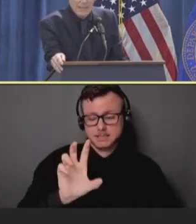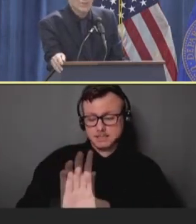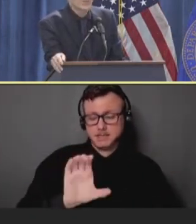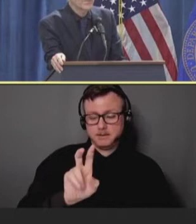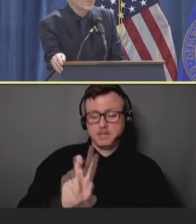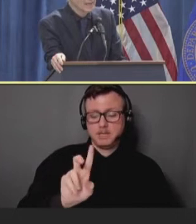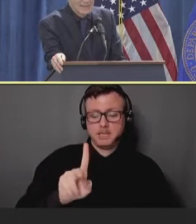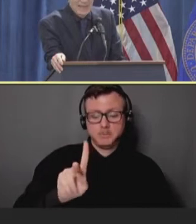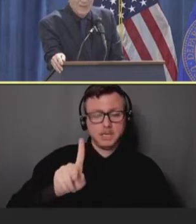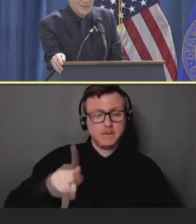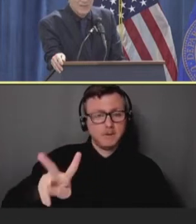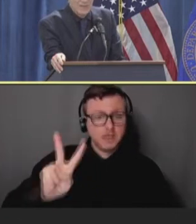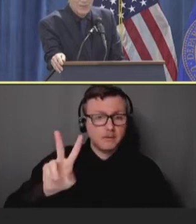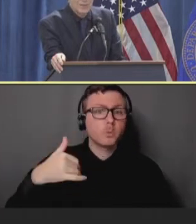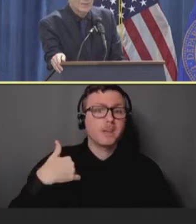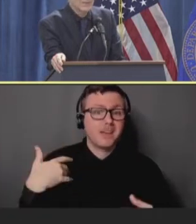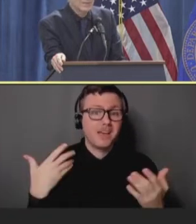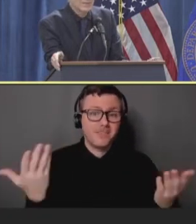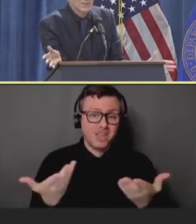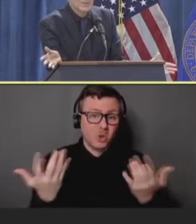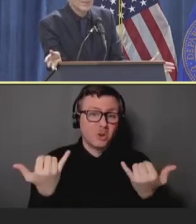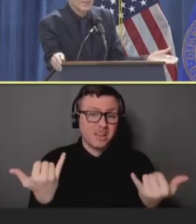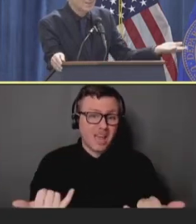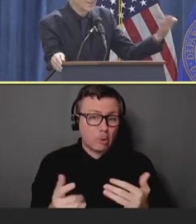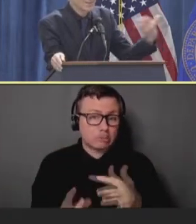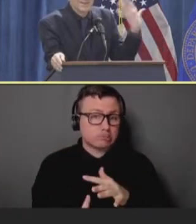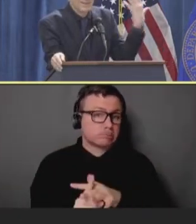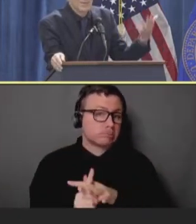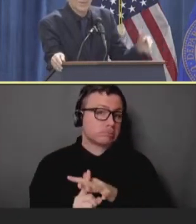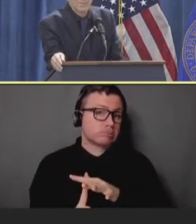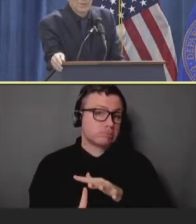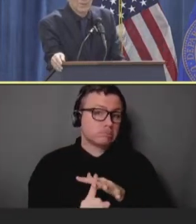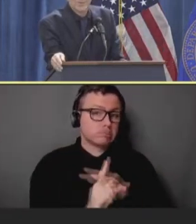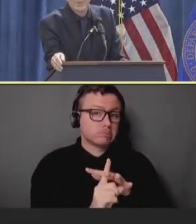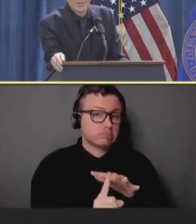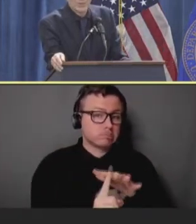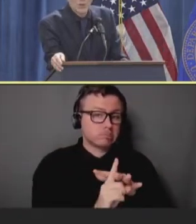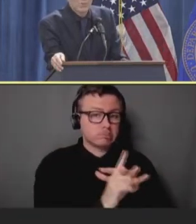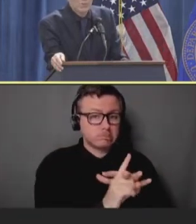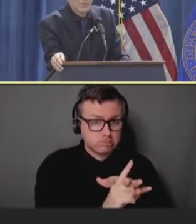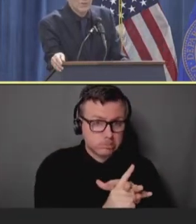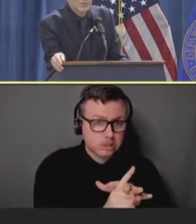We've got it now in this country because we've just it's, you know, as we know, polio is